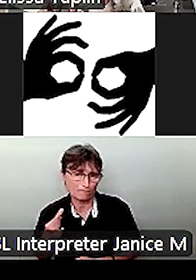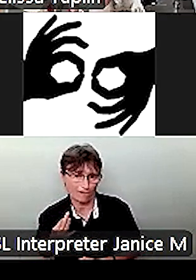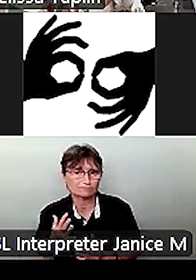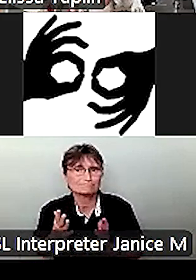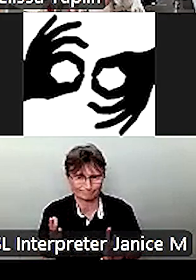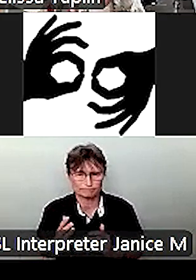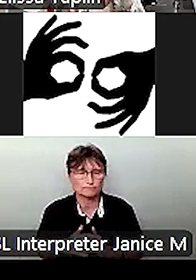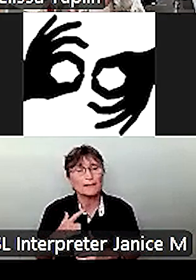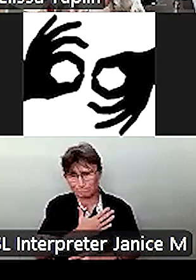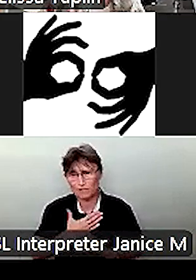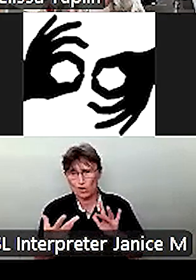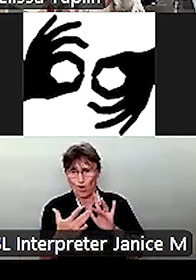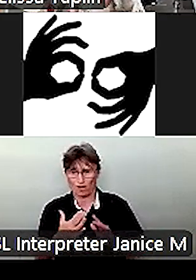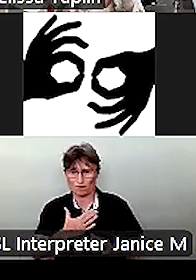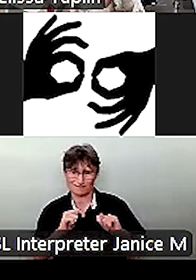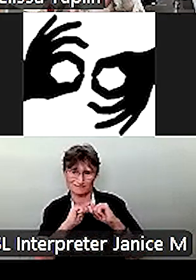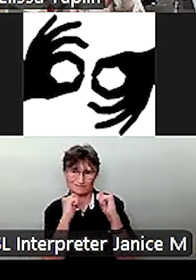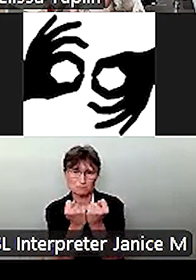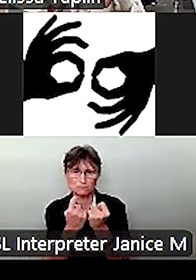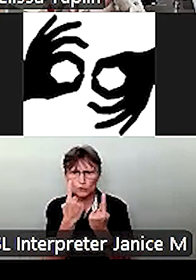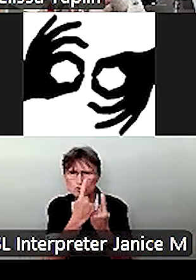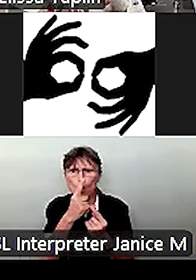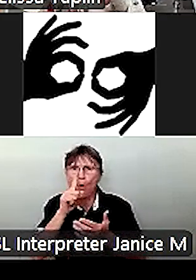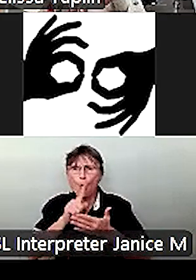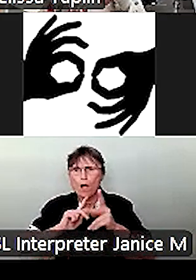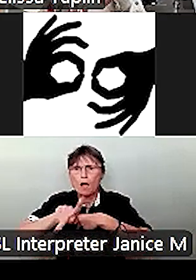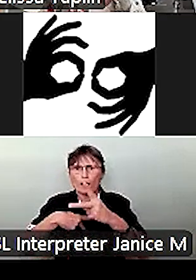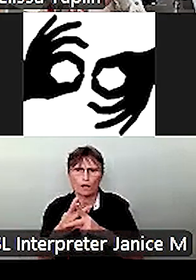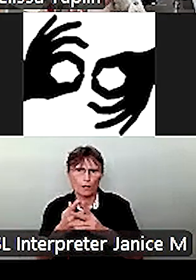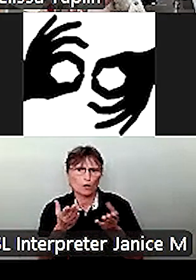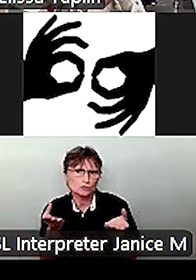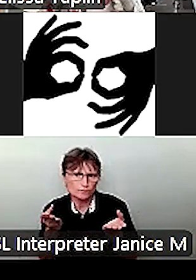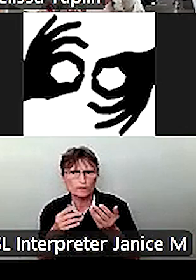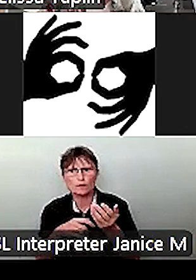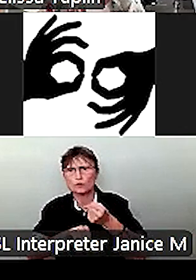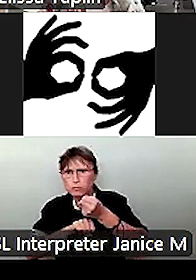accessibility and the supports available. We can also provide information about other